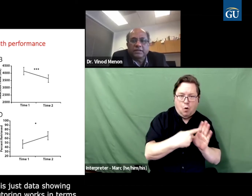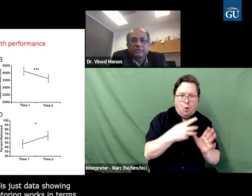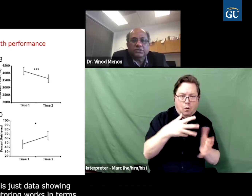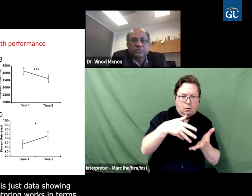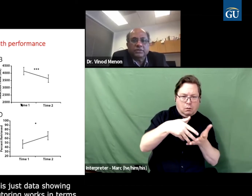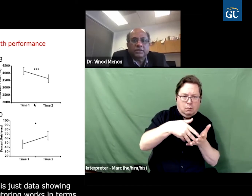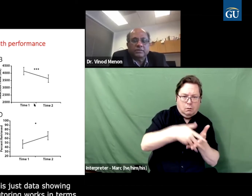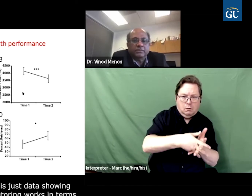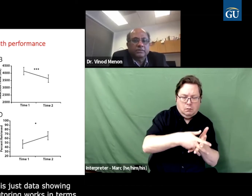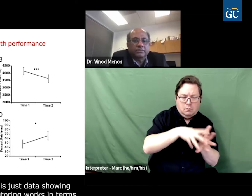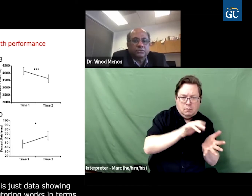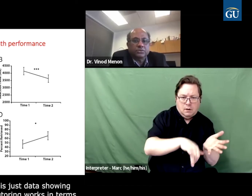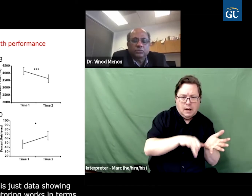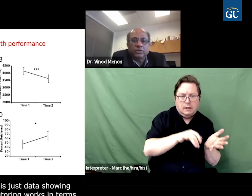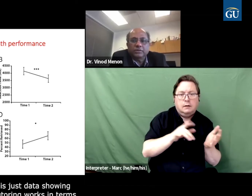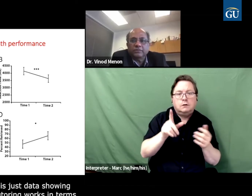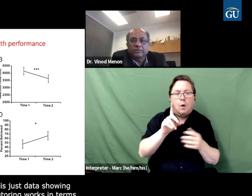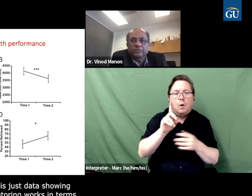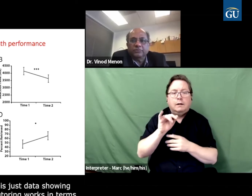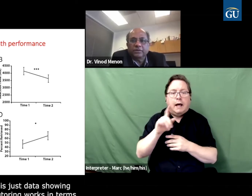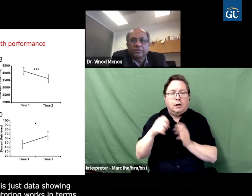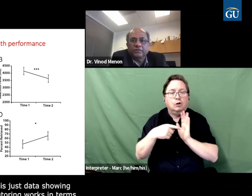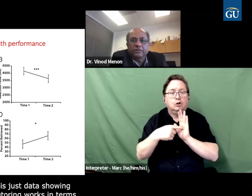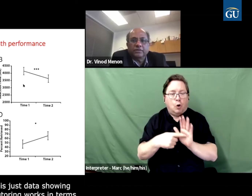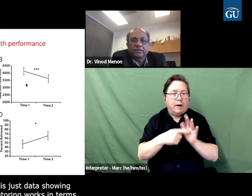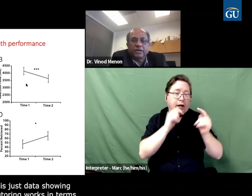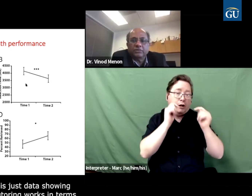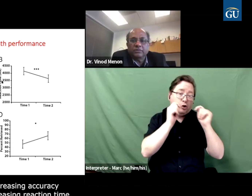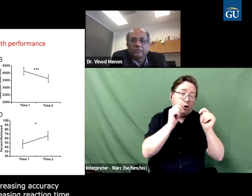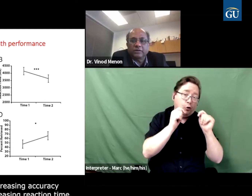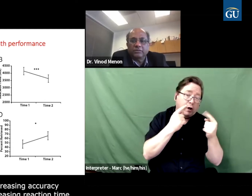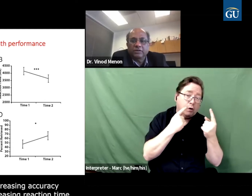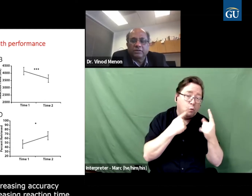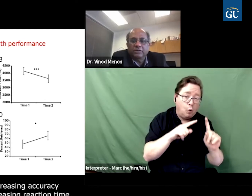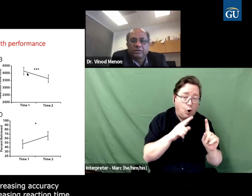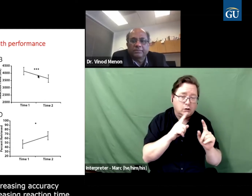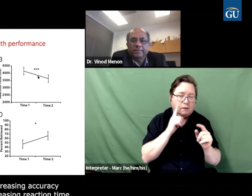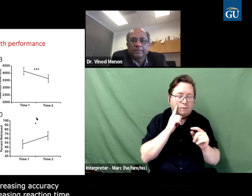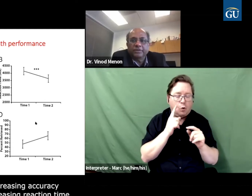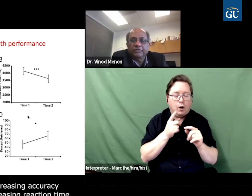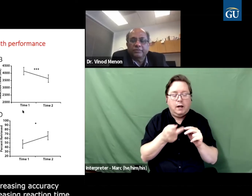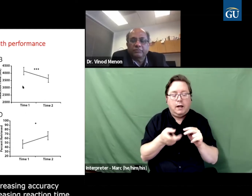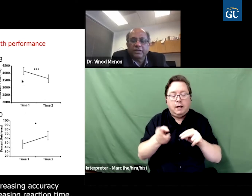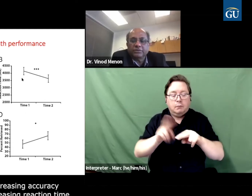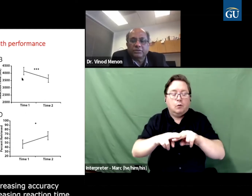this is here's just data showing that the tutoring works in terms of